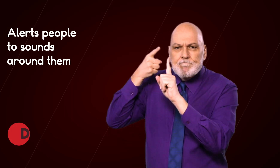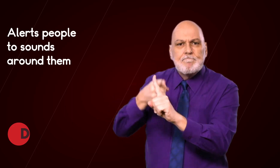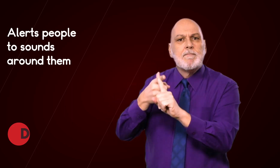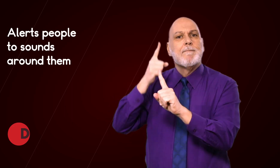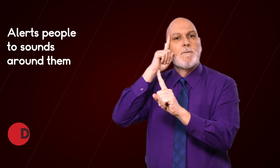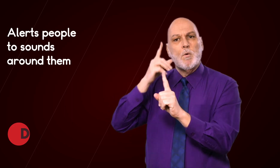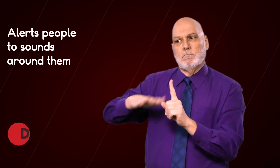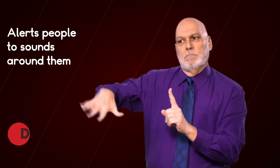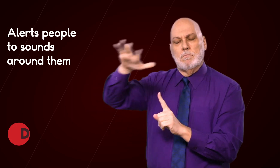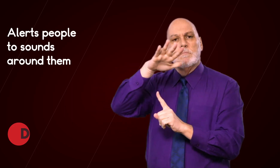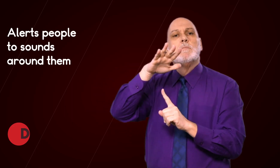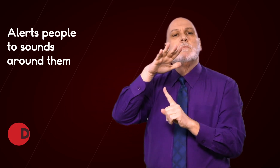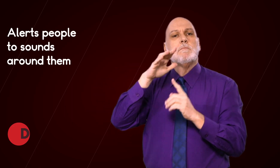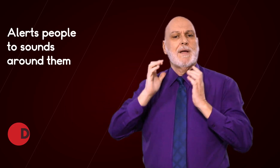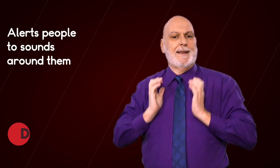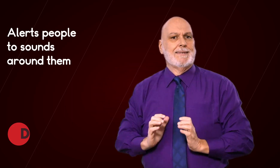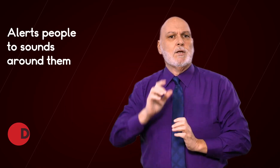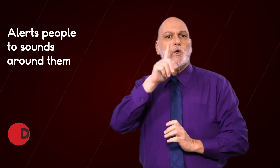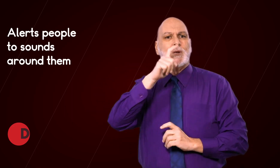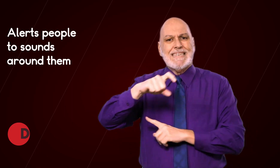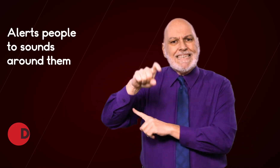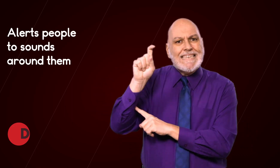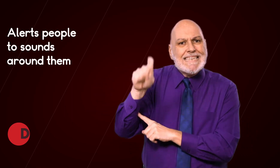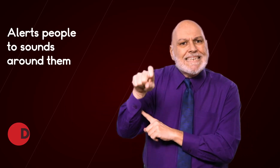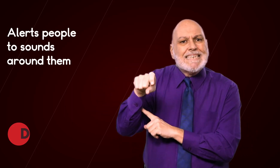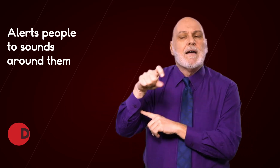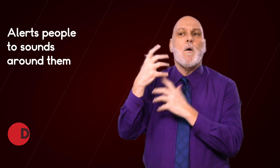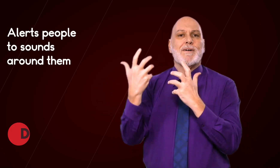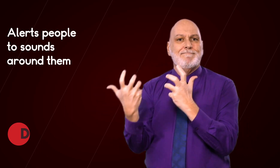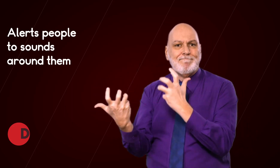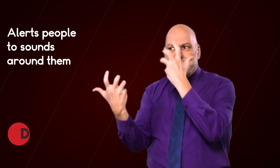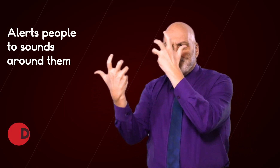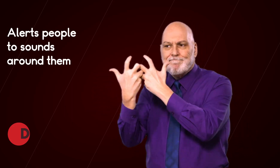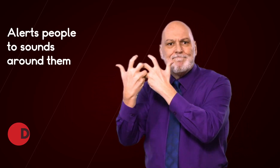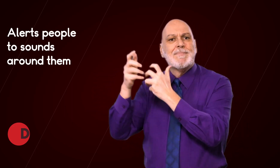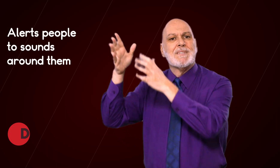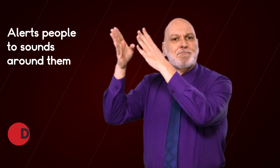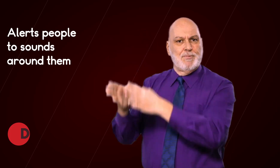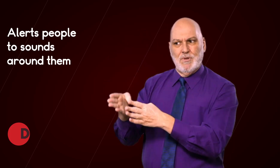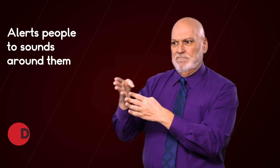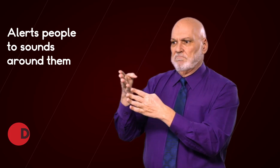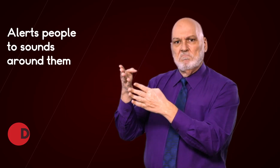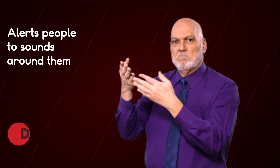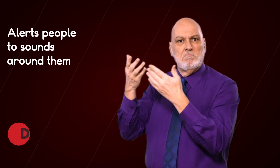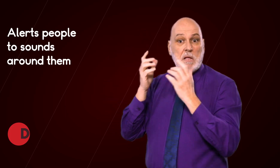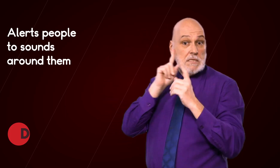and baby cry, if needed.